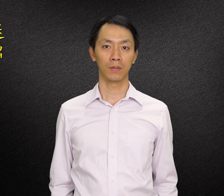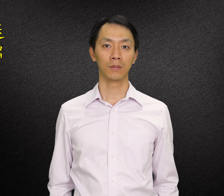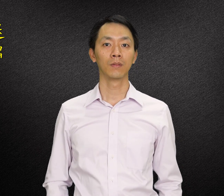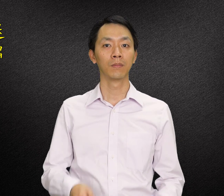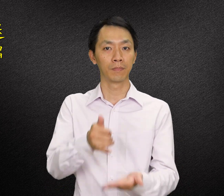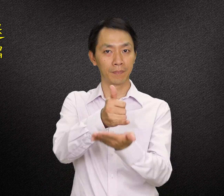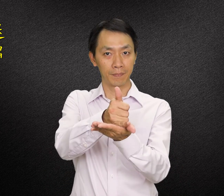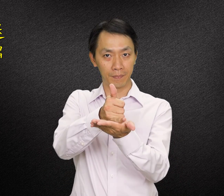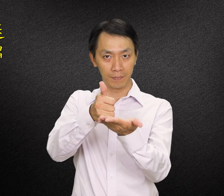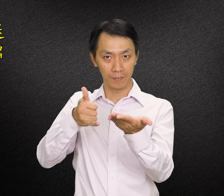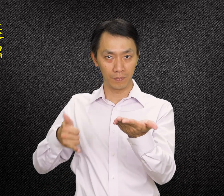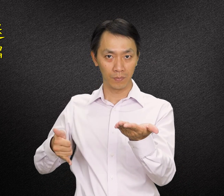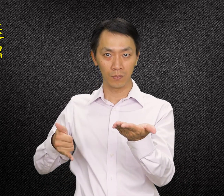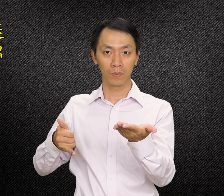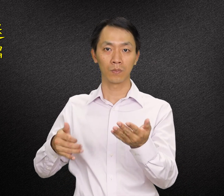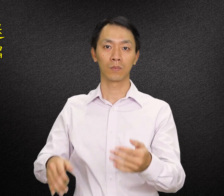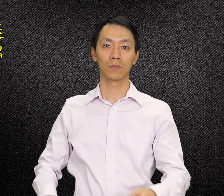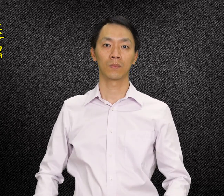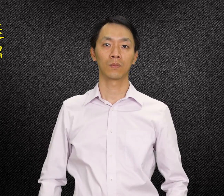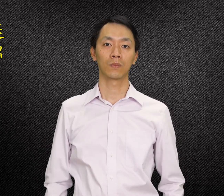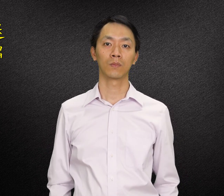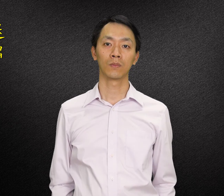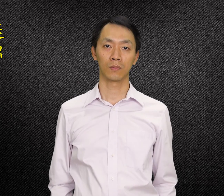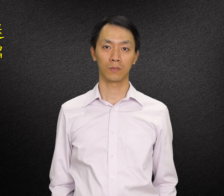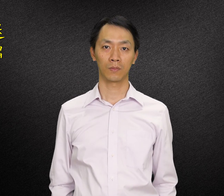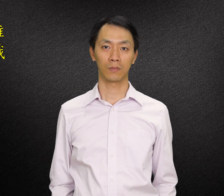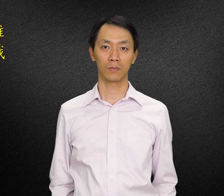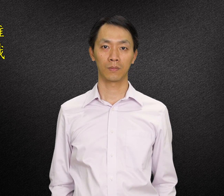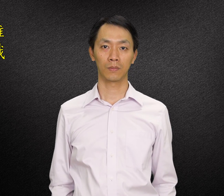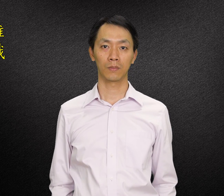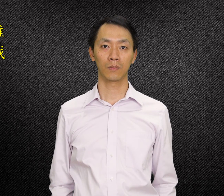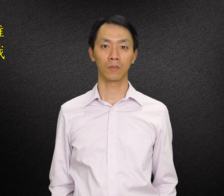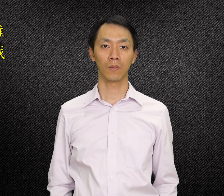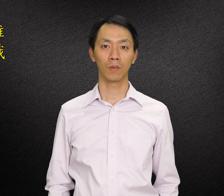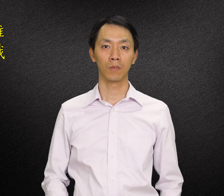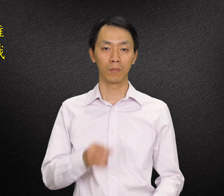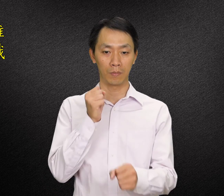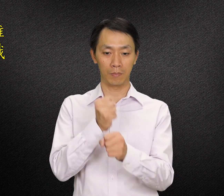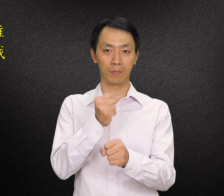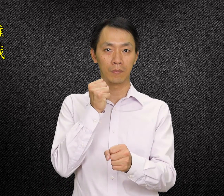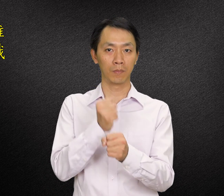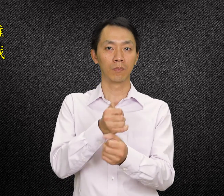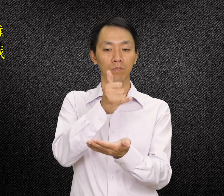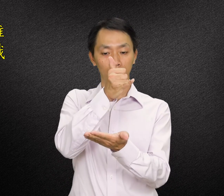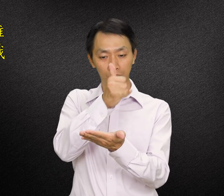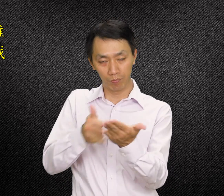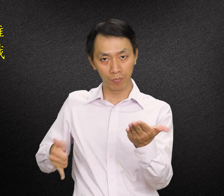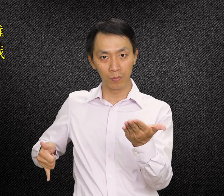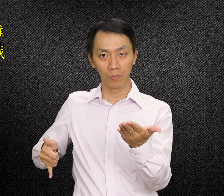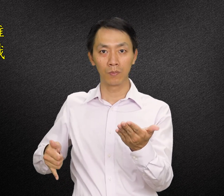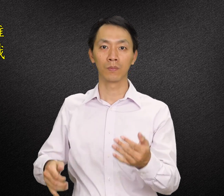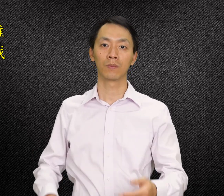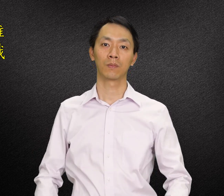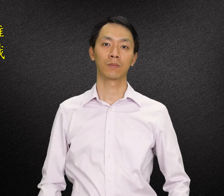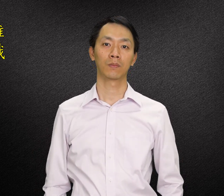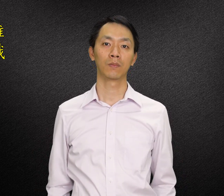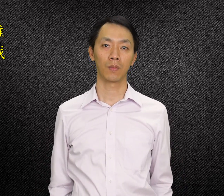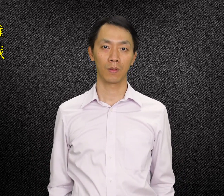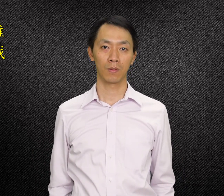withdraw/ drop out resign (work + withdraw)